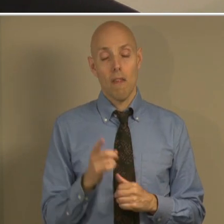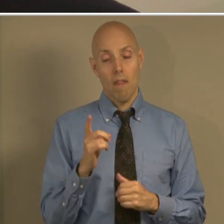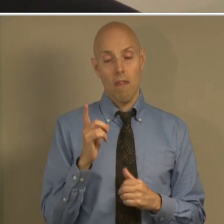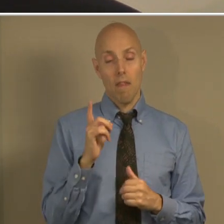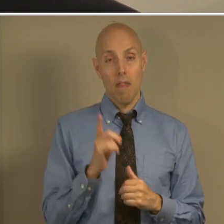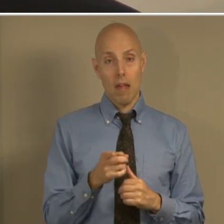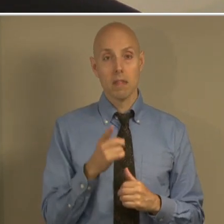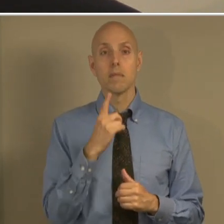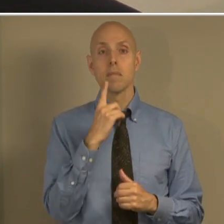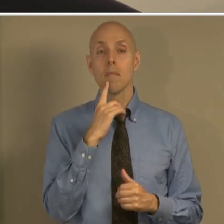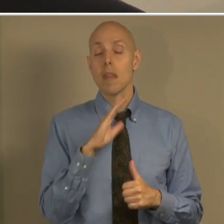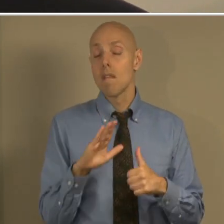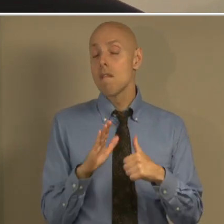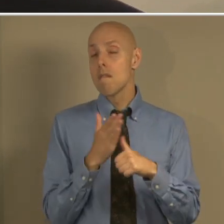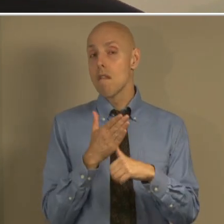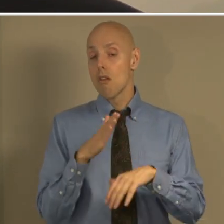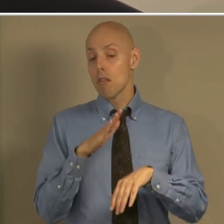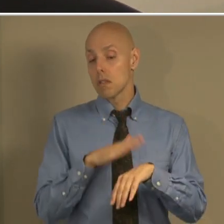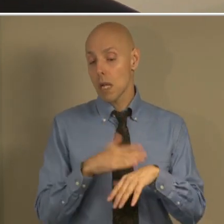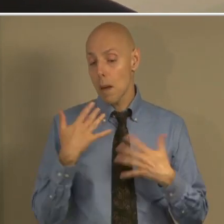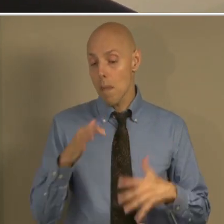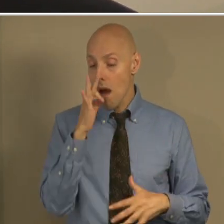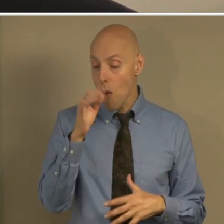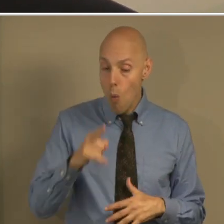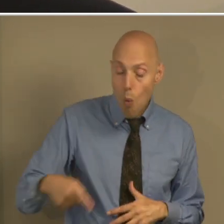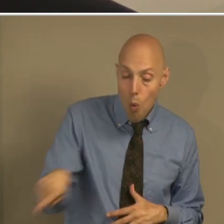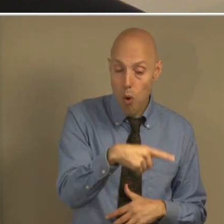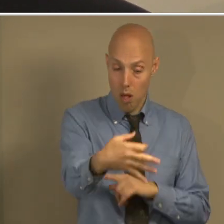For the first time we've asked everyone who applied for funding from us